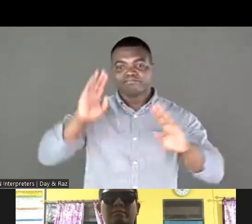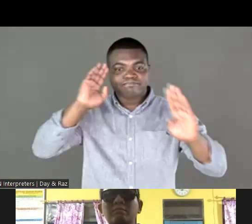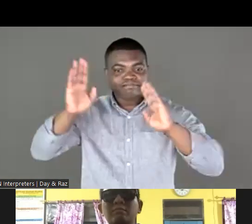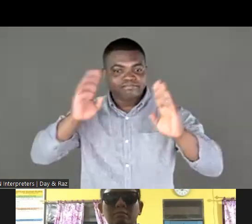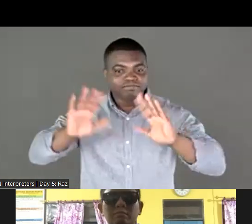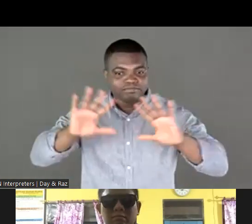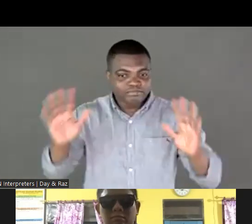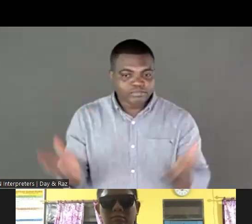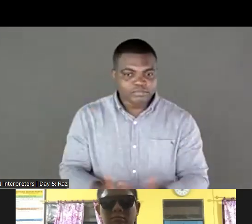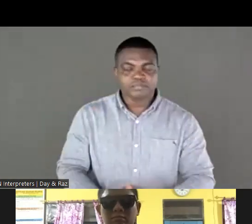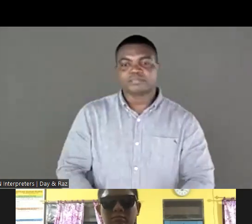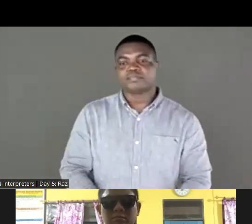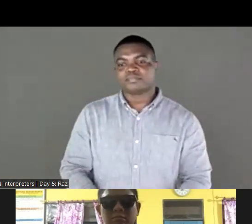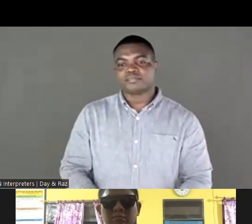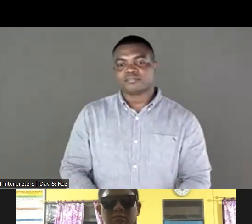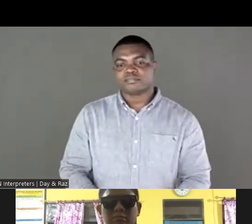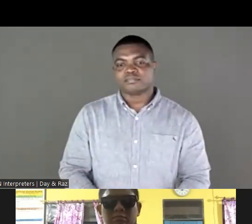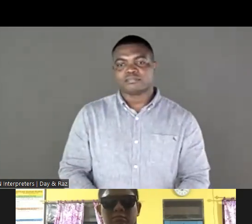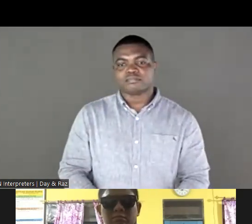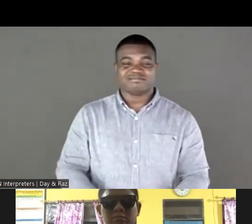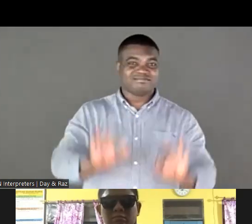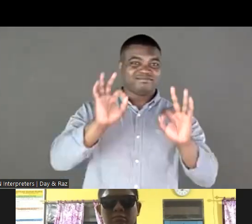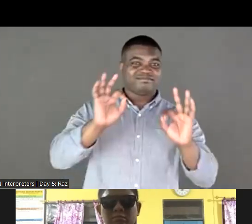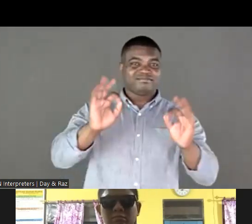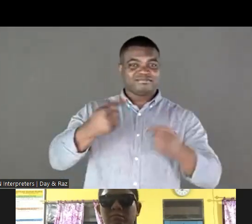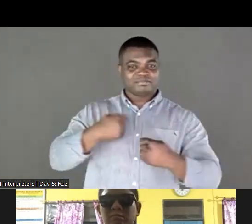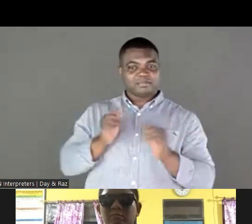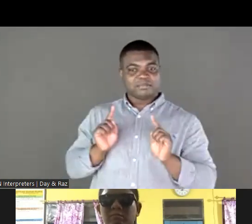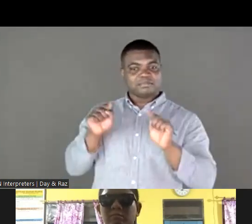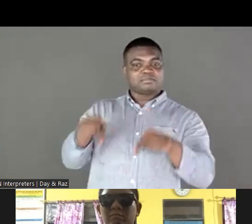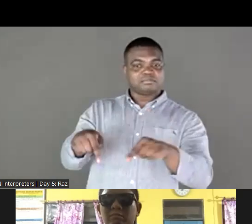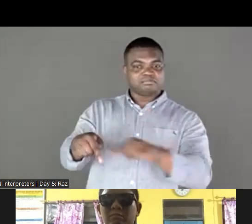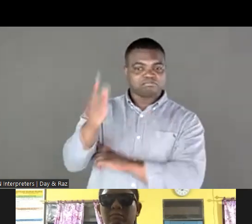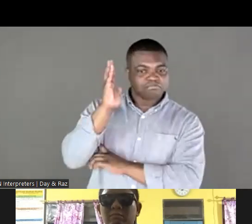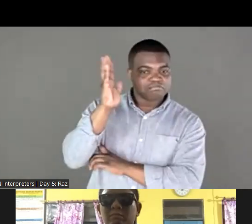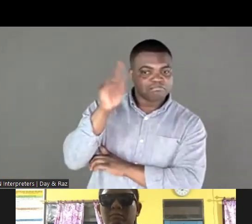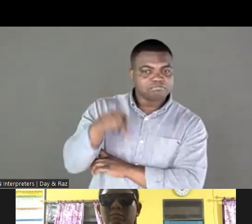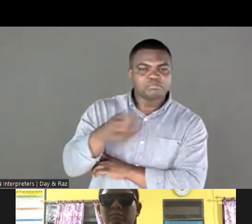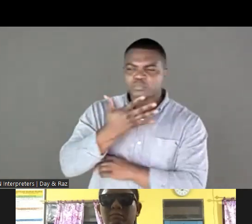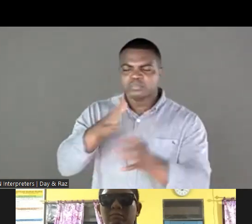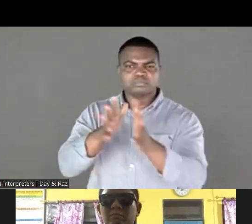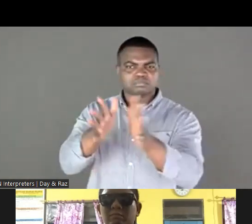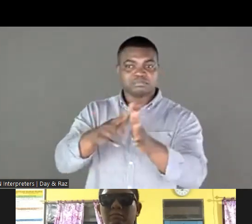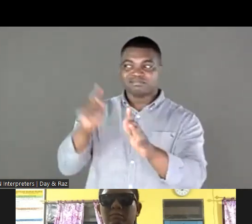as promoting participation and collaboration with OPD so my presentation will be focused on